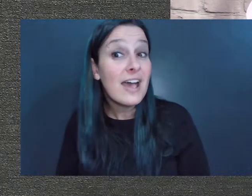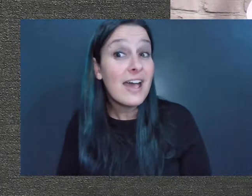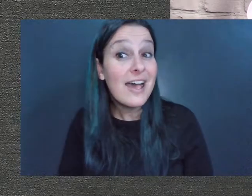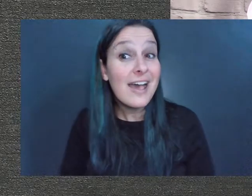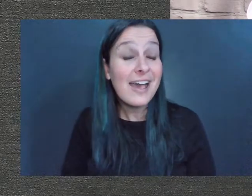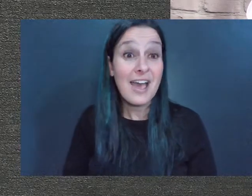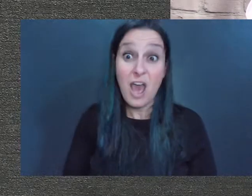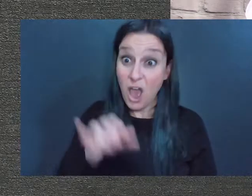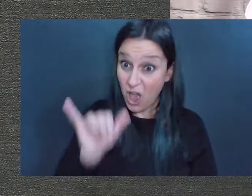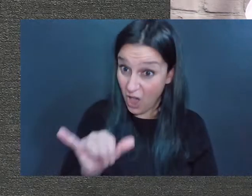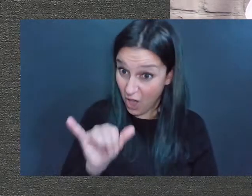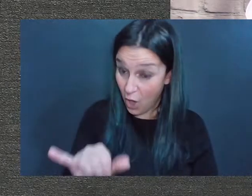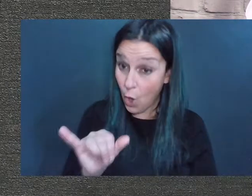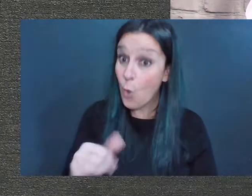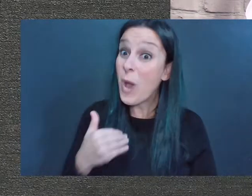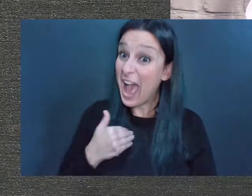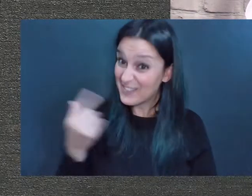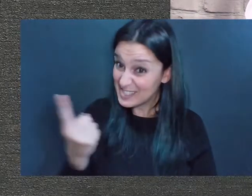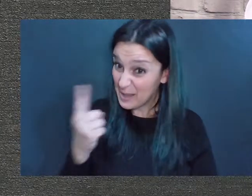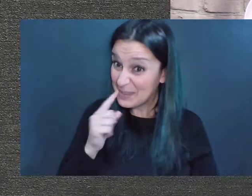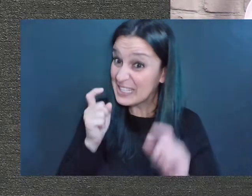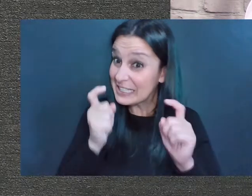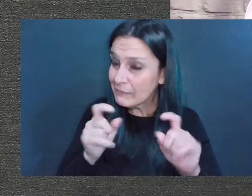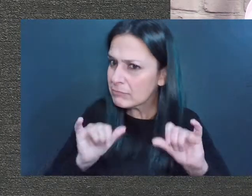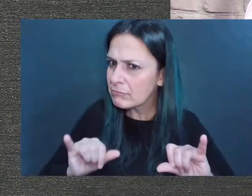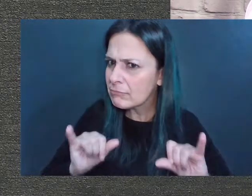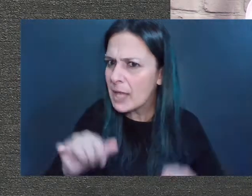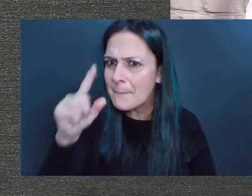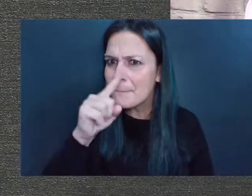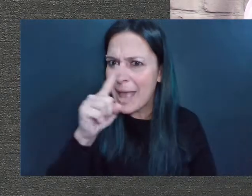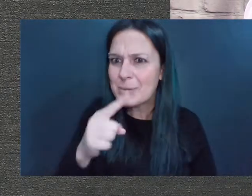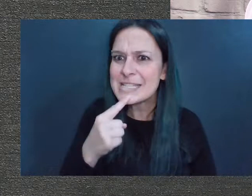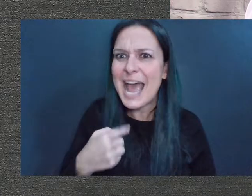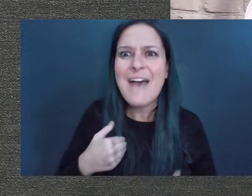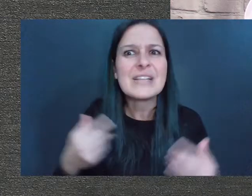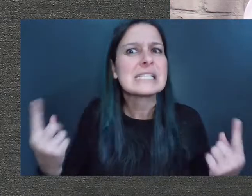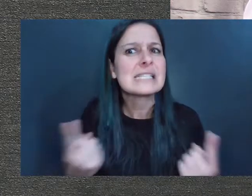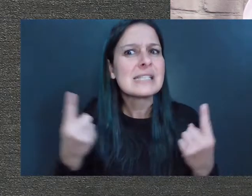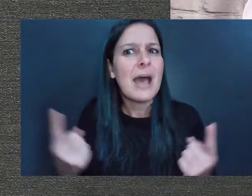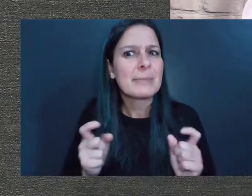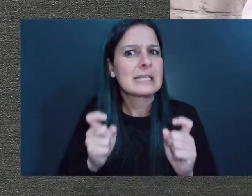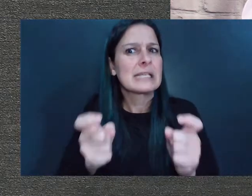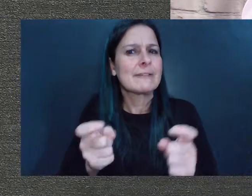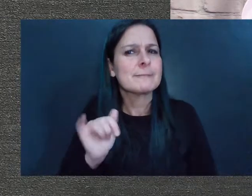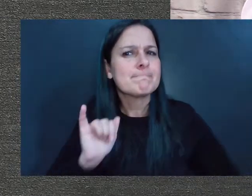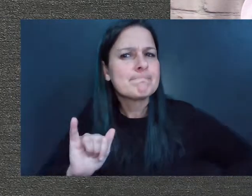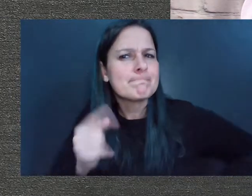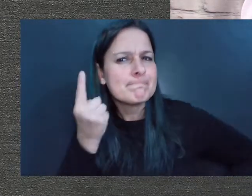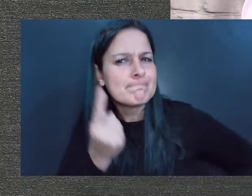Oh, you have something for us? Mouse says he has something for us. We use it mouse?